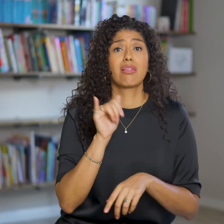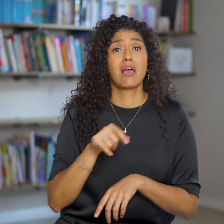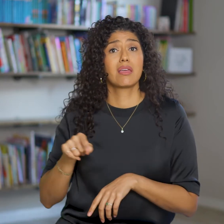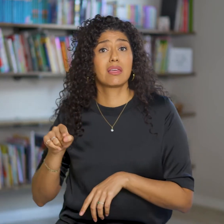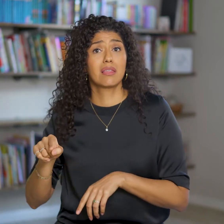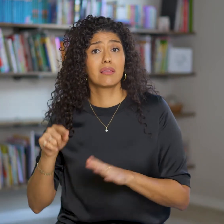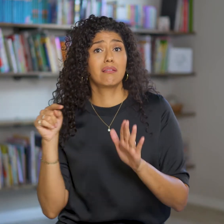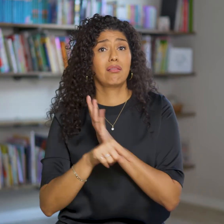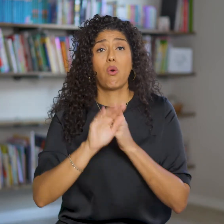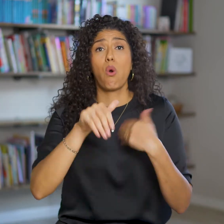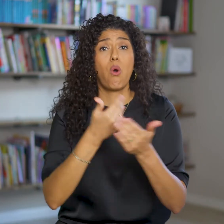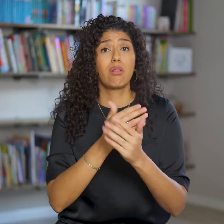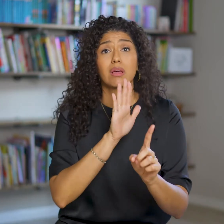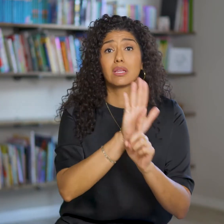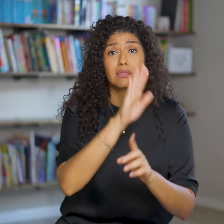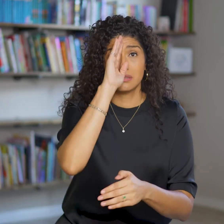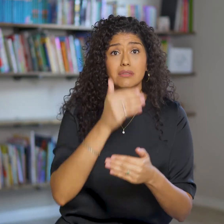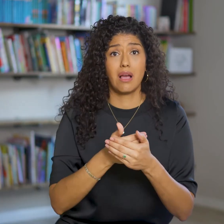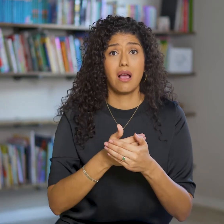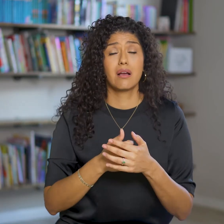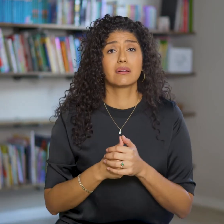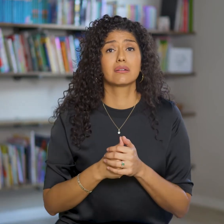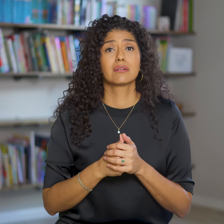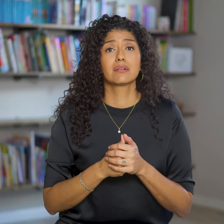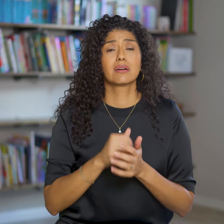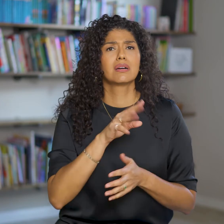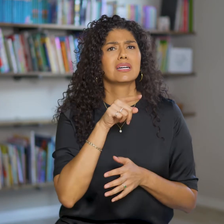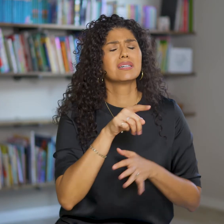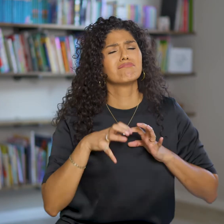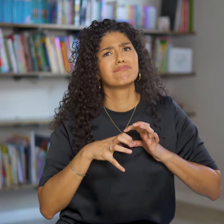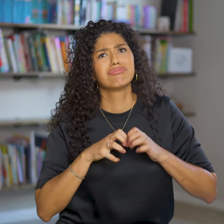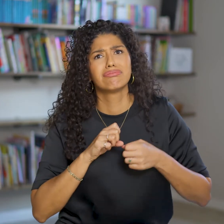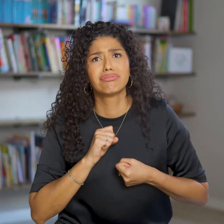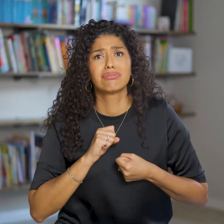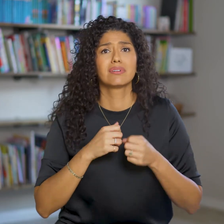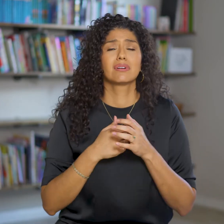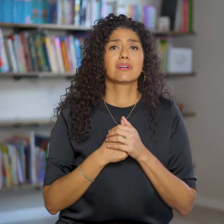that Absalom killed all his sons, and he mourns.